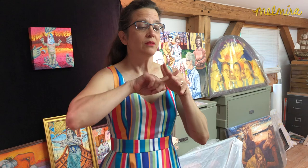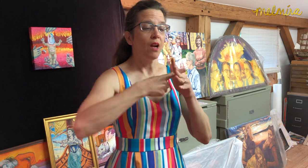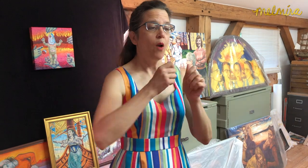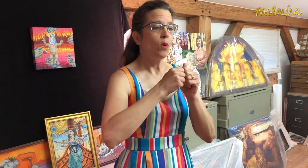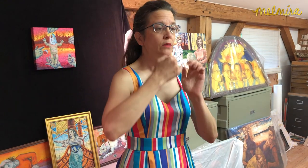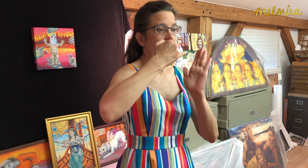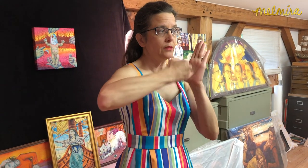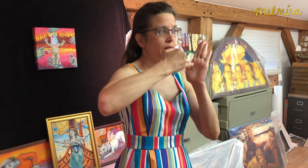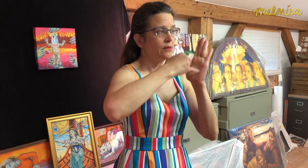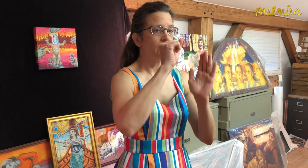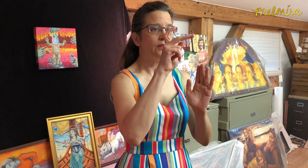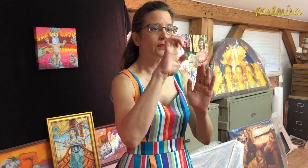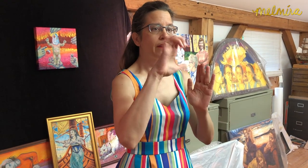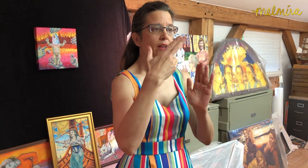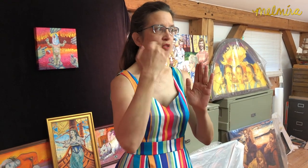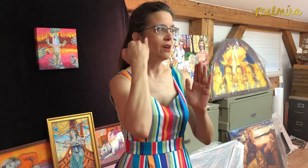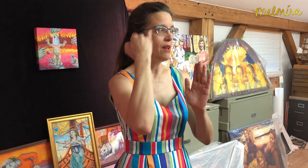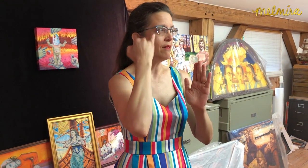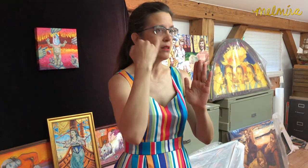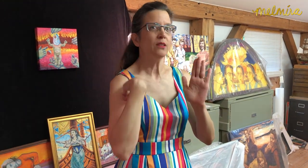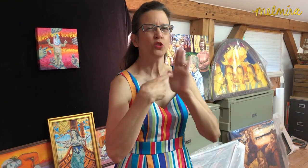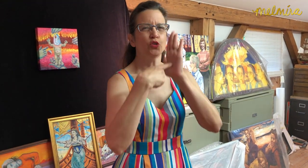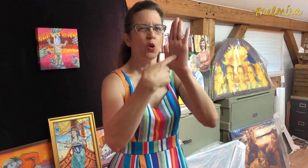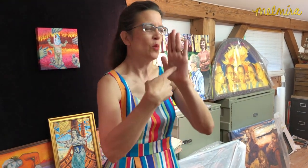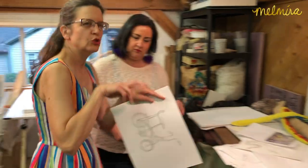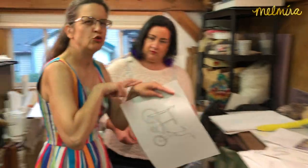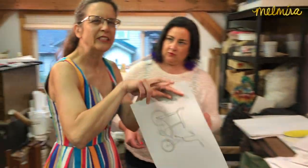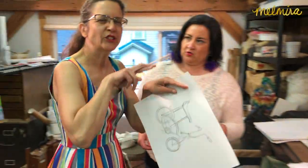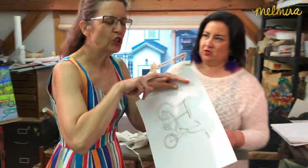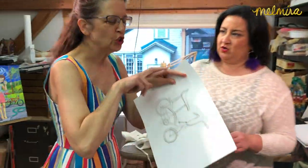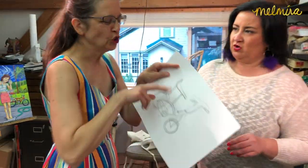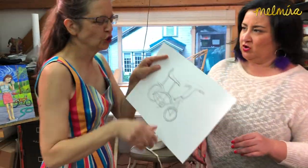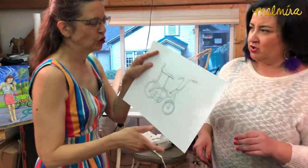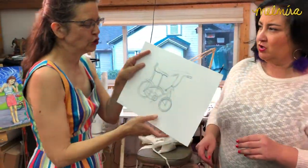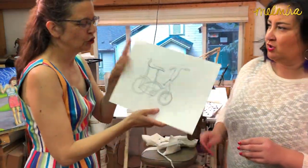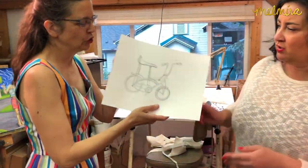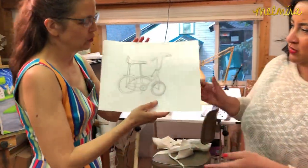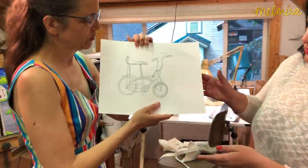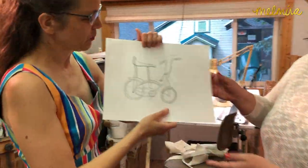I start with sketch ideas- I'll show you. This part is my research.